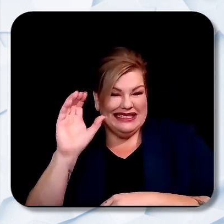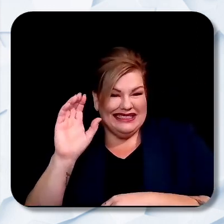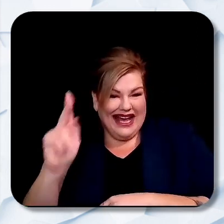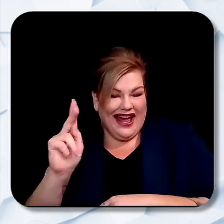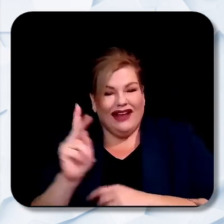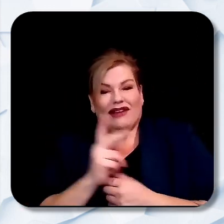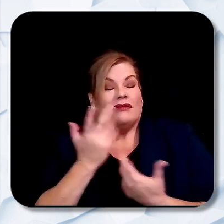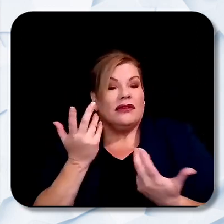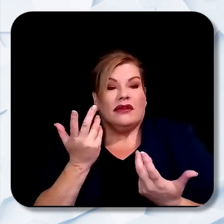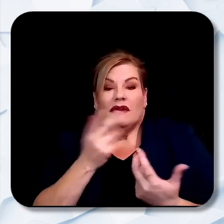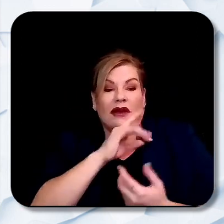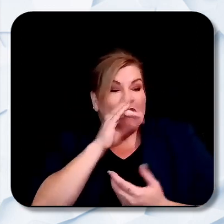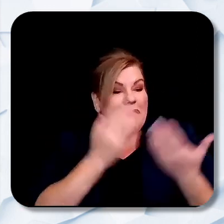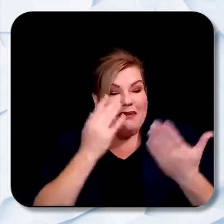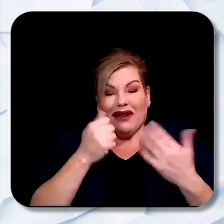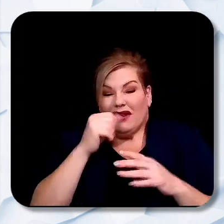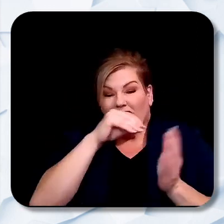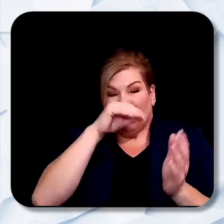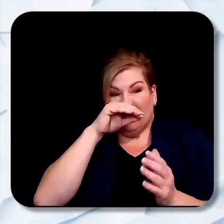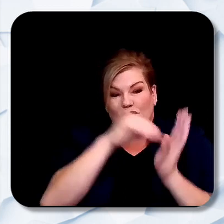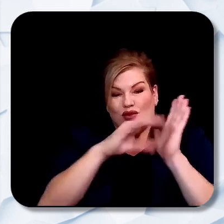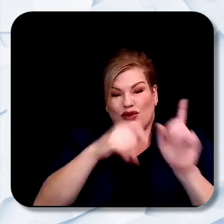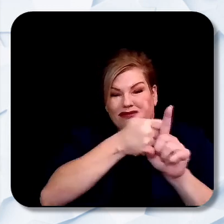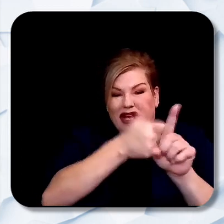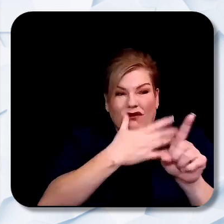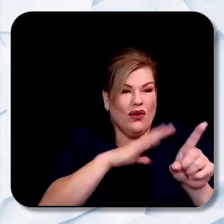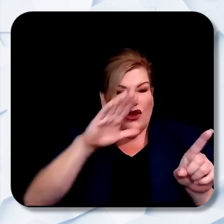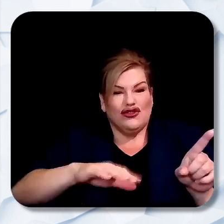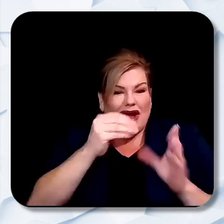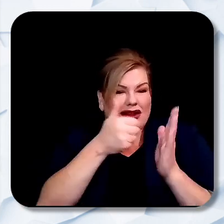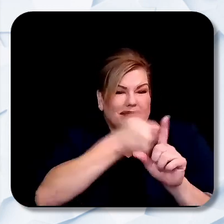know what they were ingested was Fentanyl, and all of these news articles that I clipped and put on